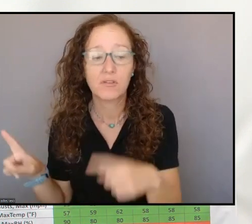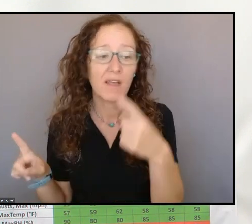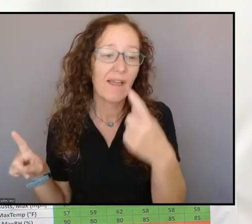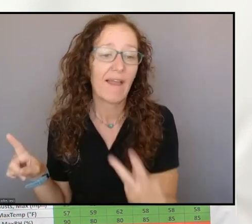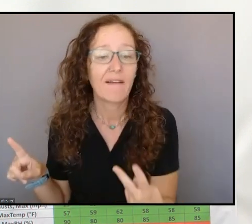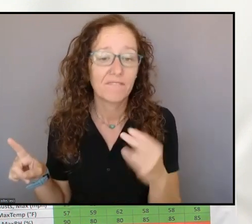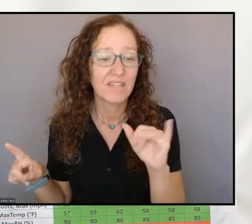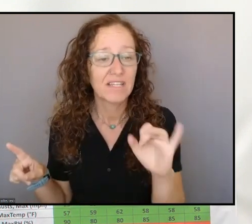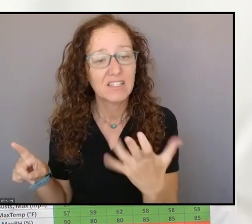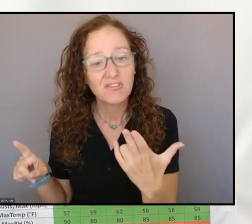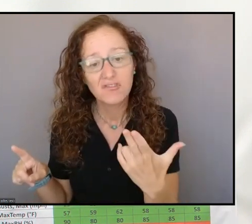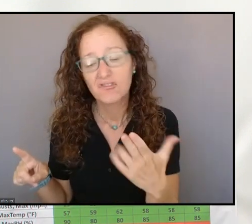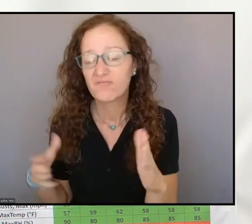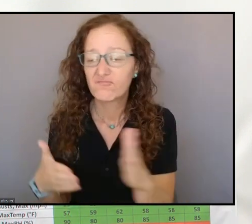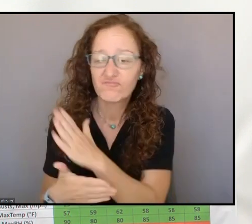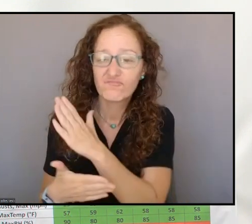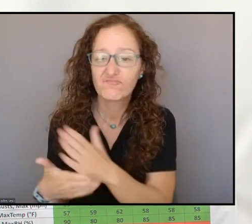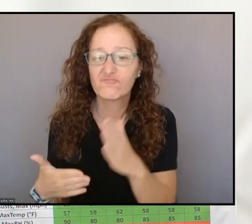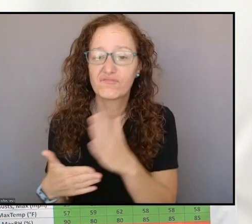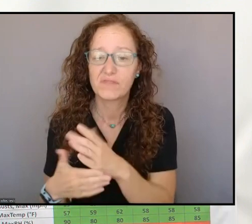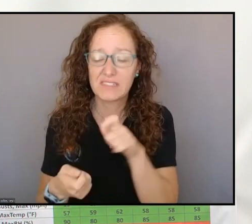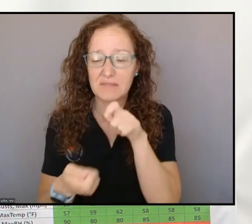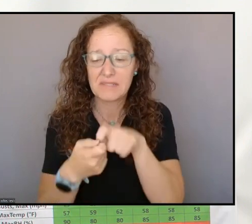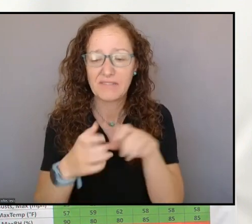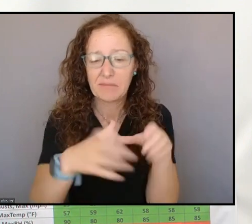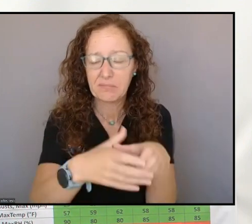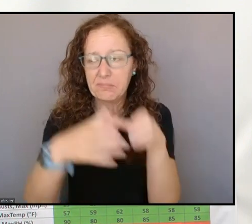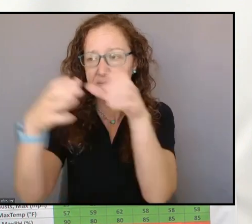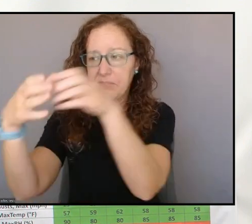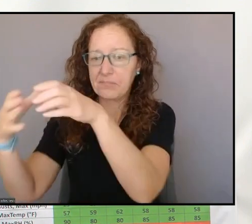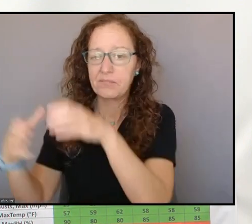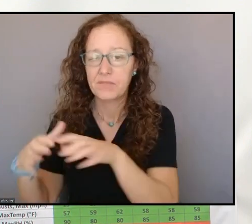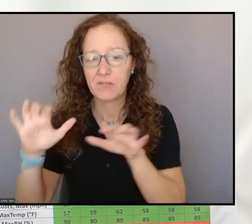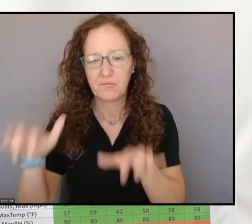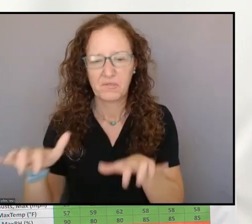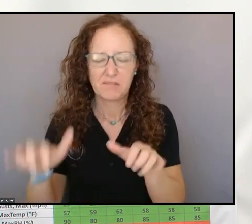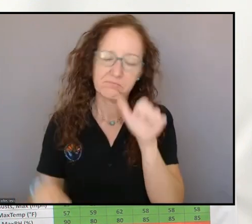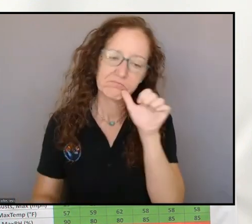of precipitation yesterday. Um nothing really fast as most of